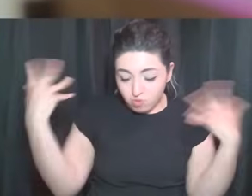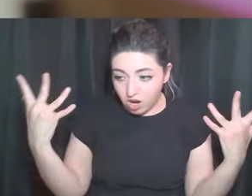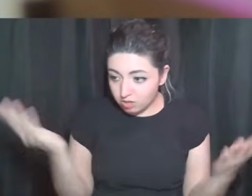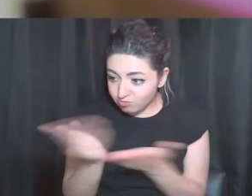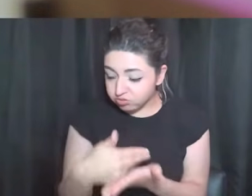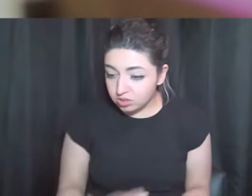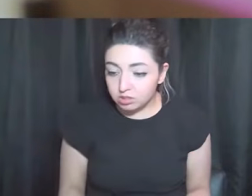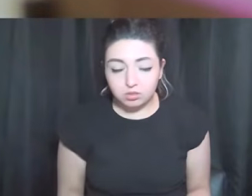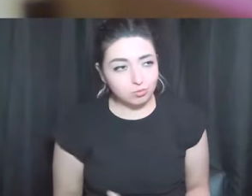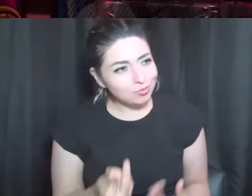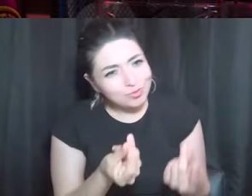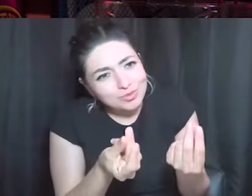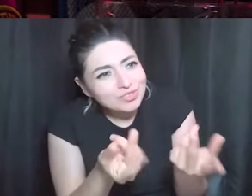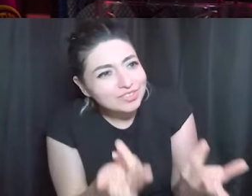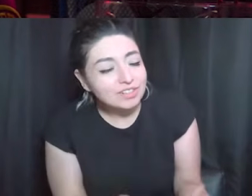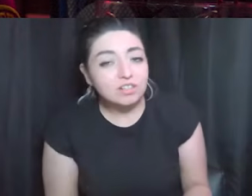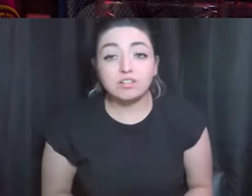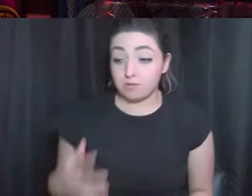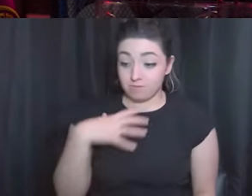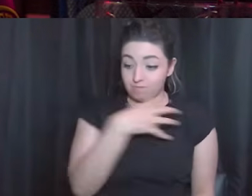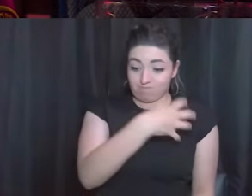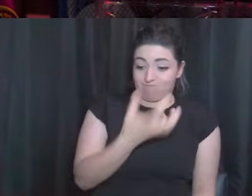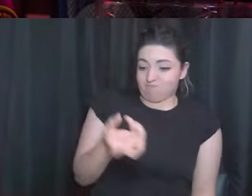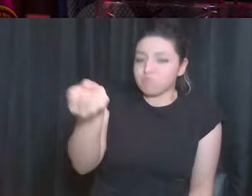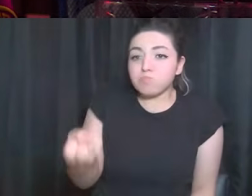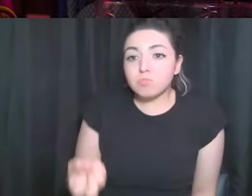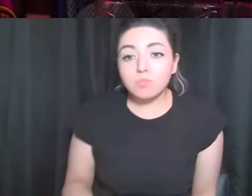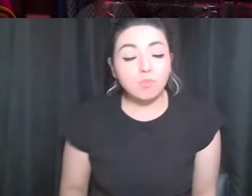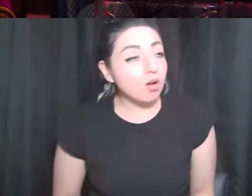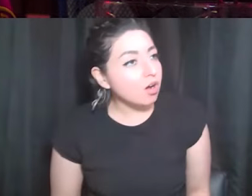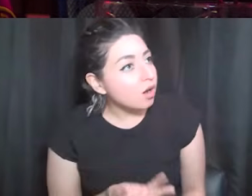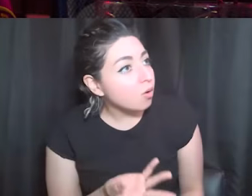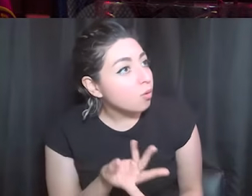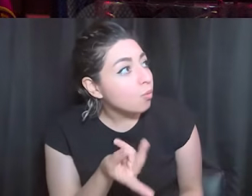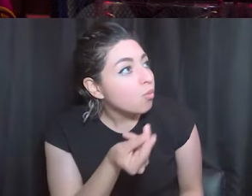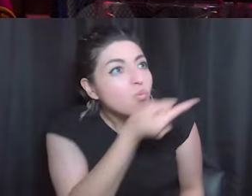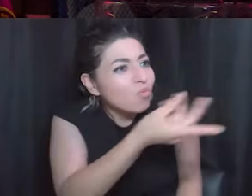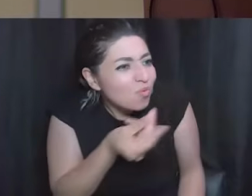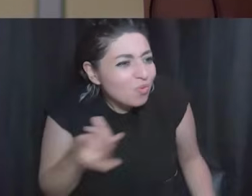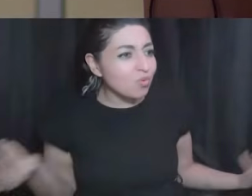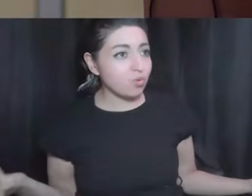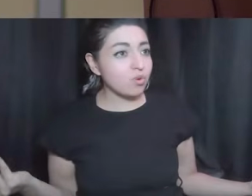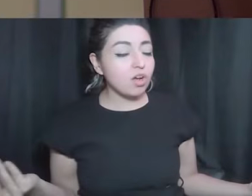Yeah, no, he crushed his badge. Jesus, Gav, what'd you say to make him do that? He's been acting weird since we got back from the scene.